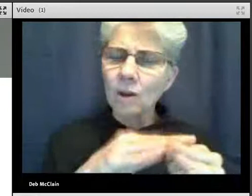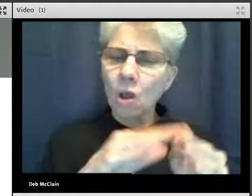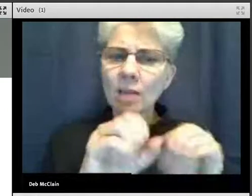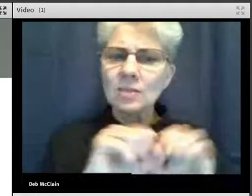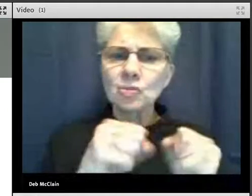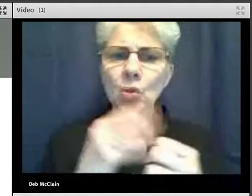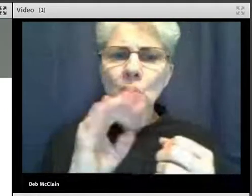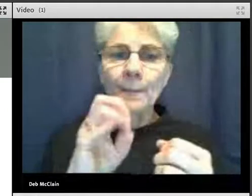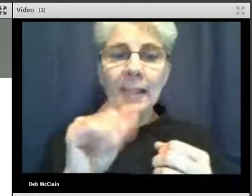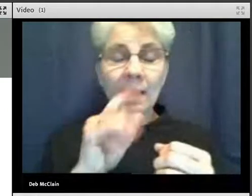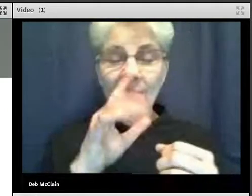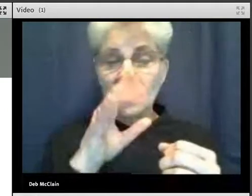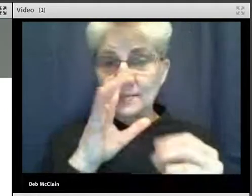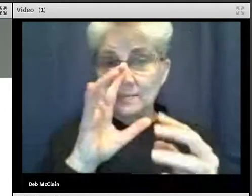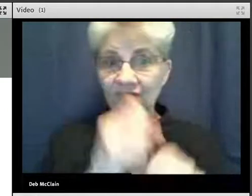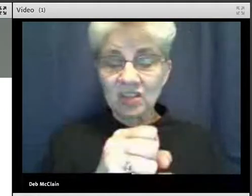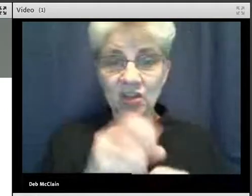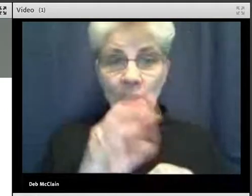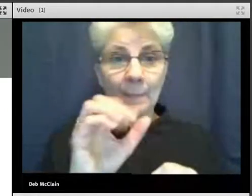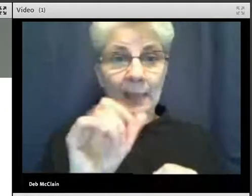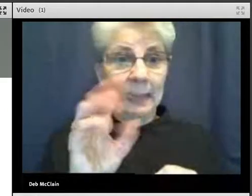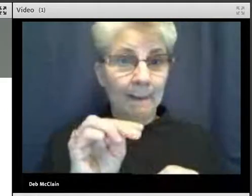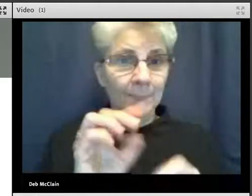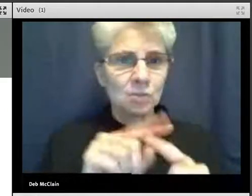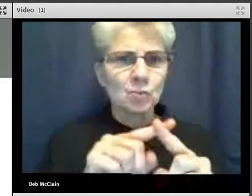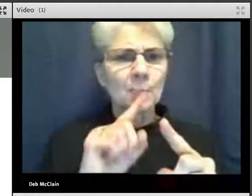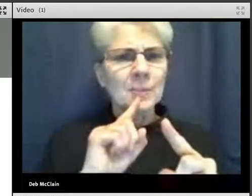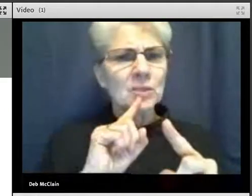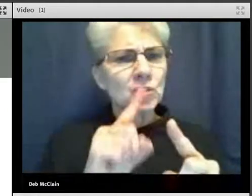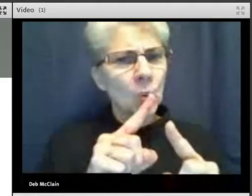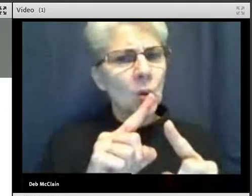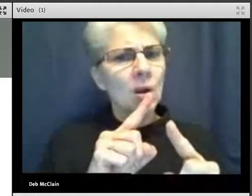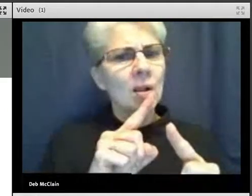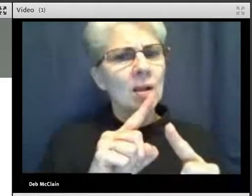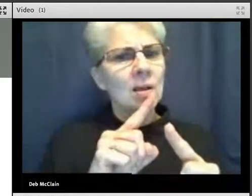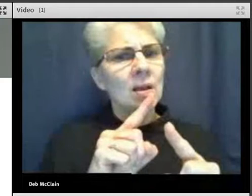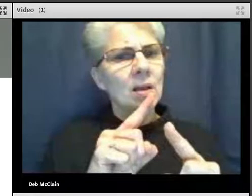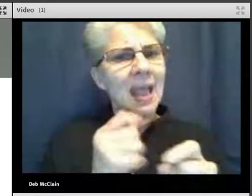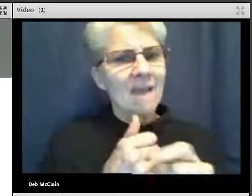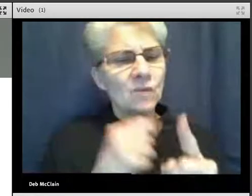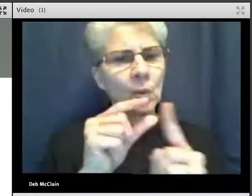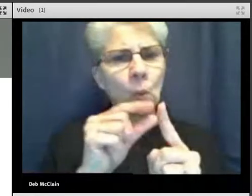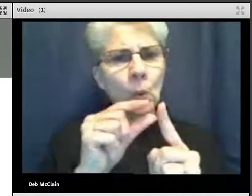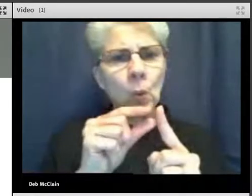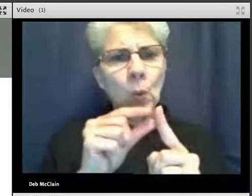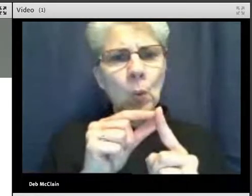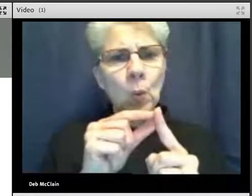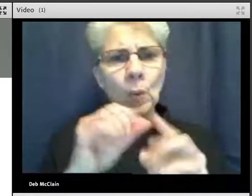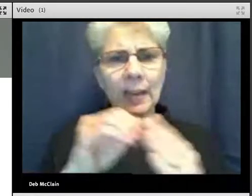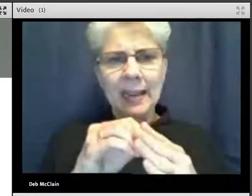especially on social media, which is such a visual medium. So make sure you put all of those,